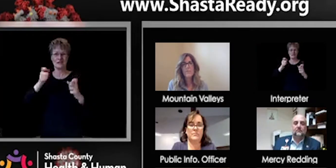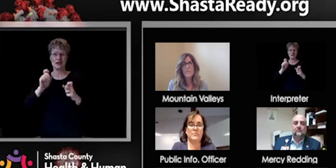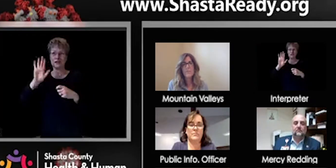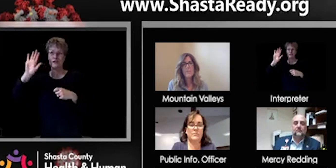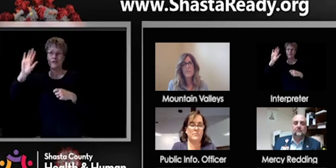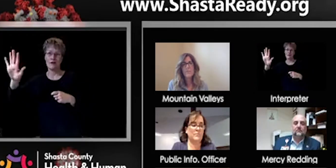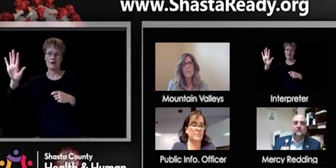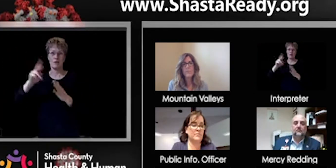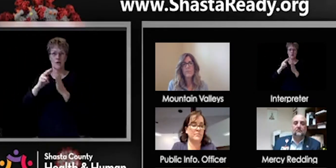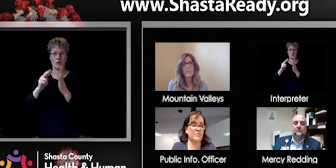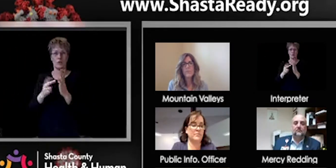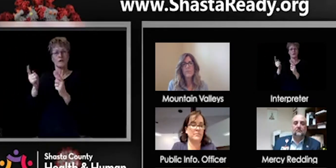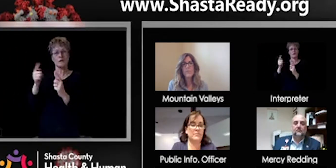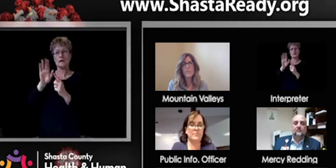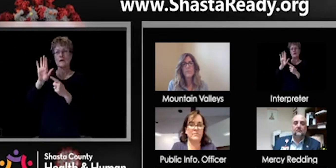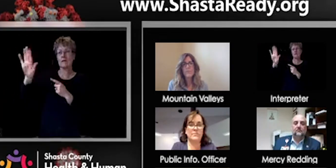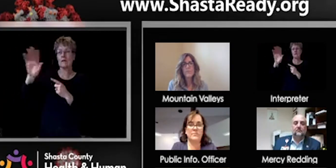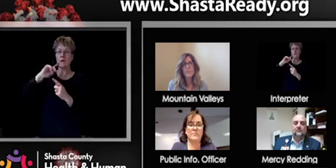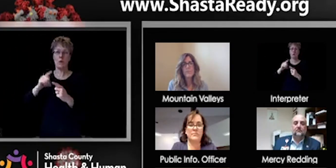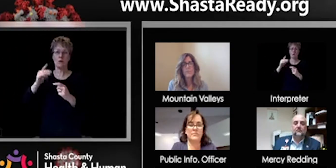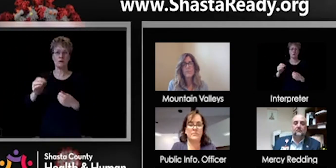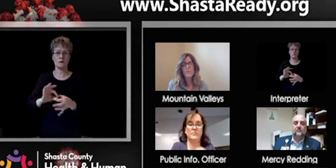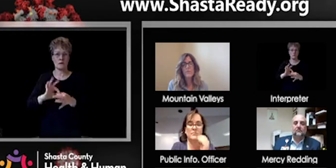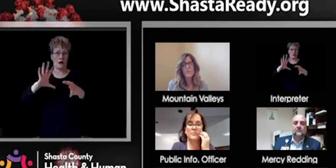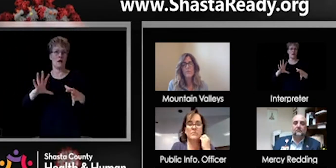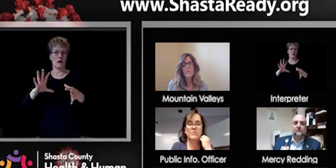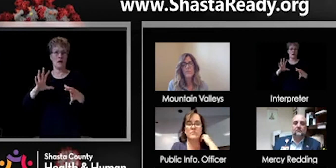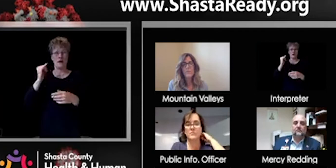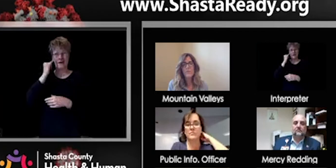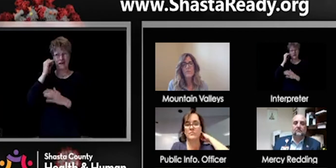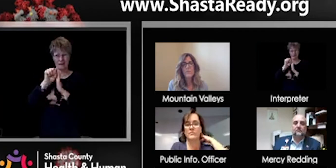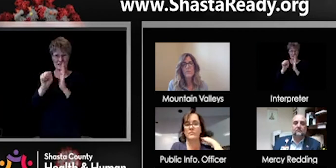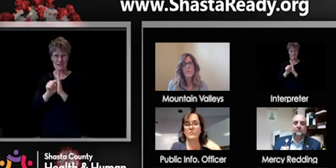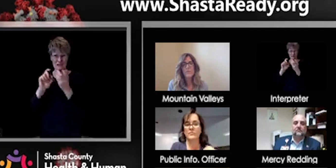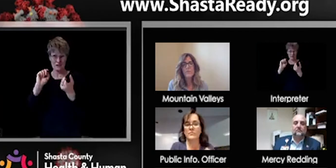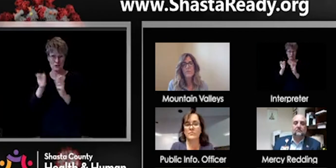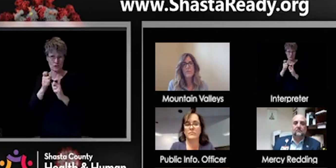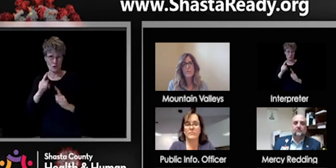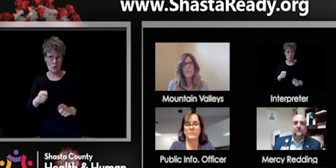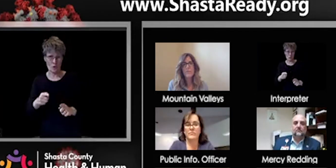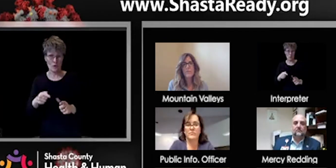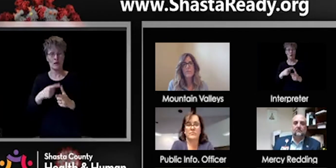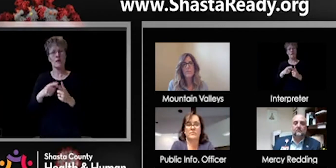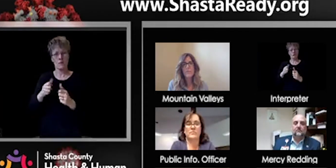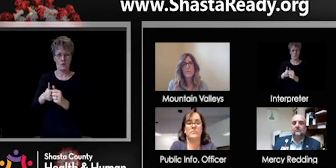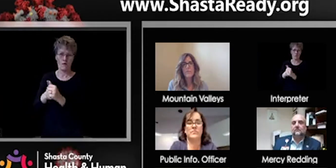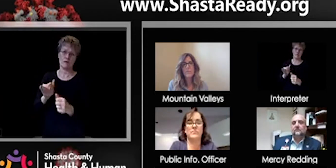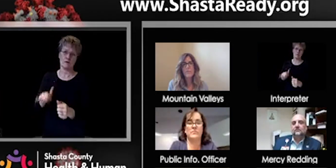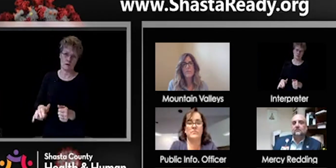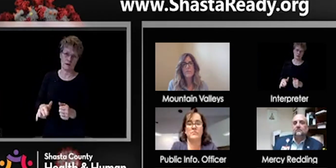is lifted. The state may institute a different order or they may leave some flexibility,